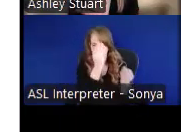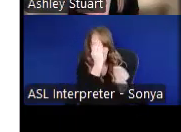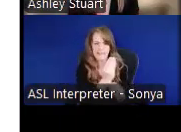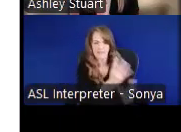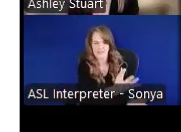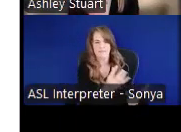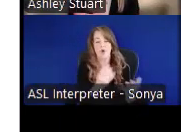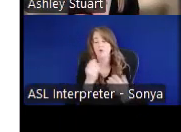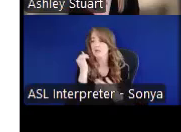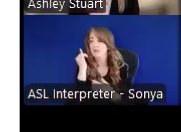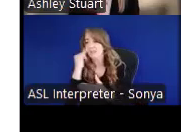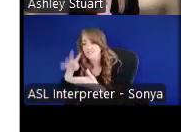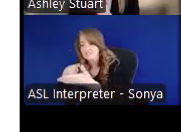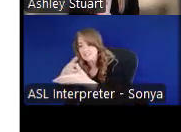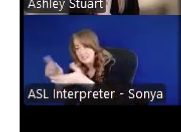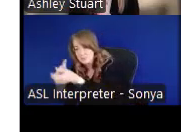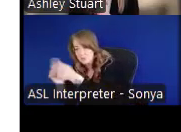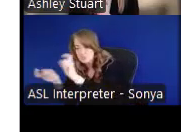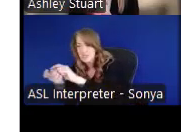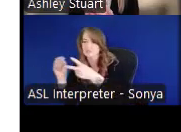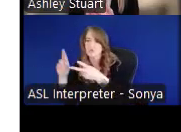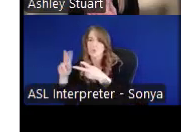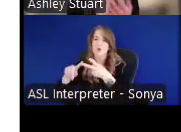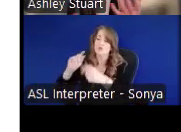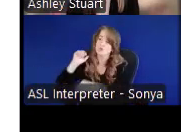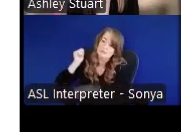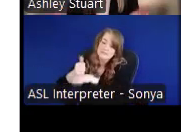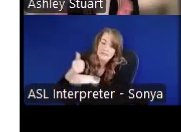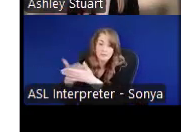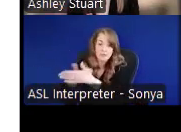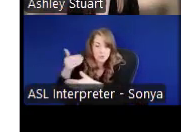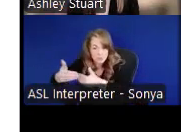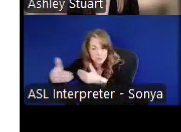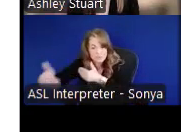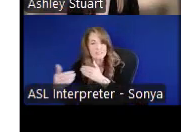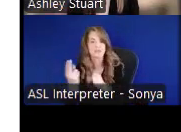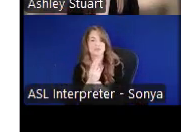schedule or establish a routine, so we can lean on strategies